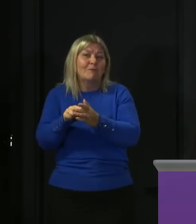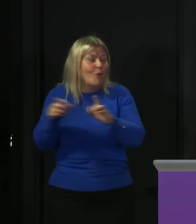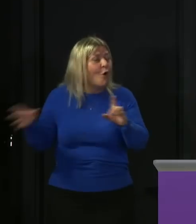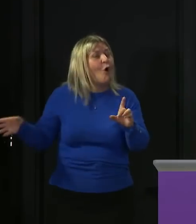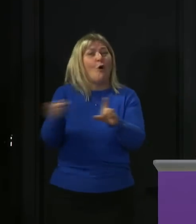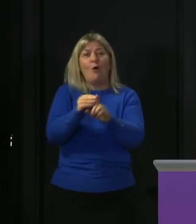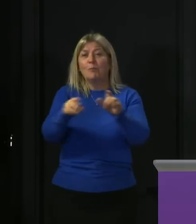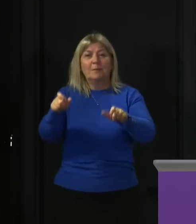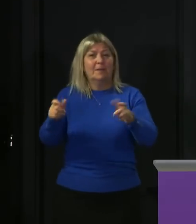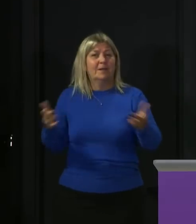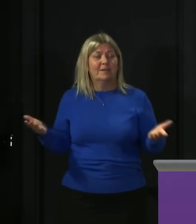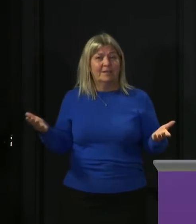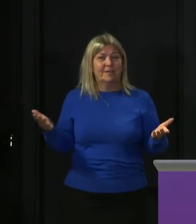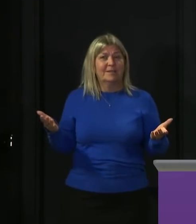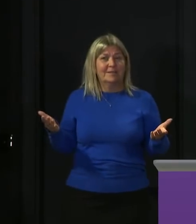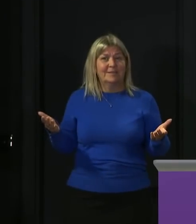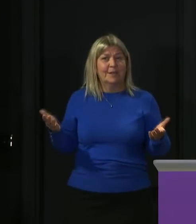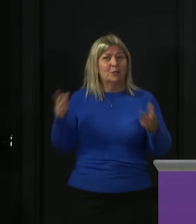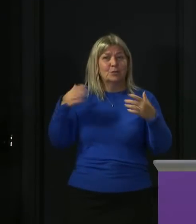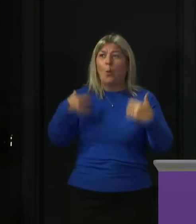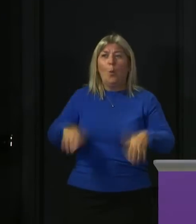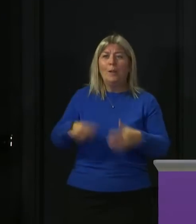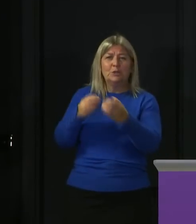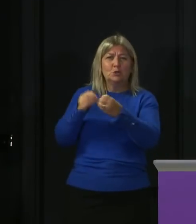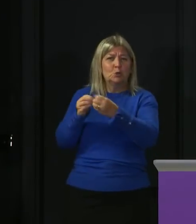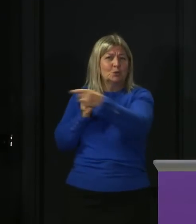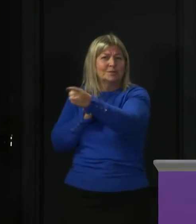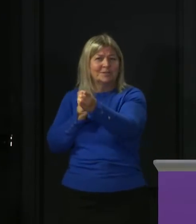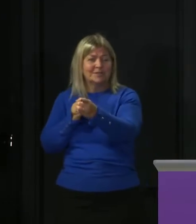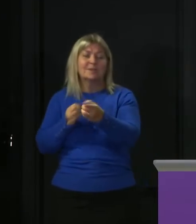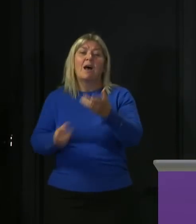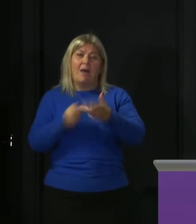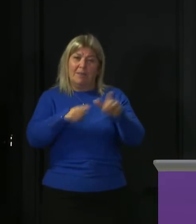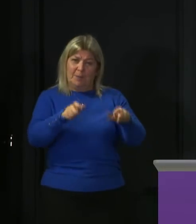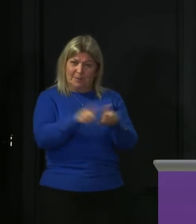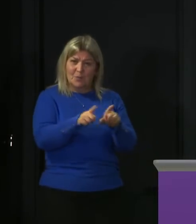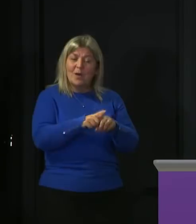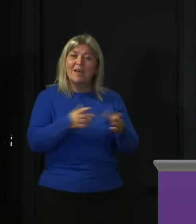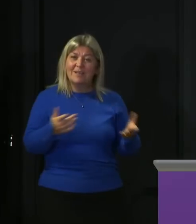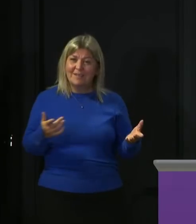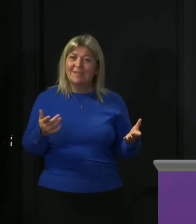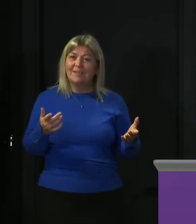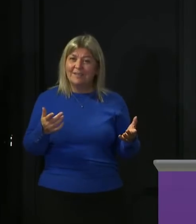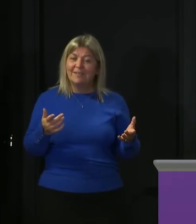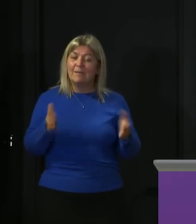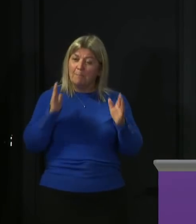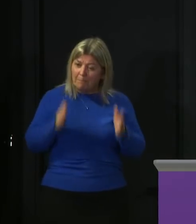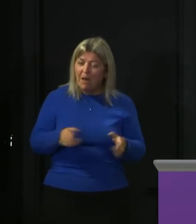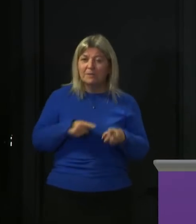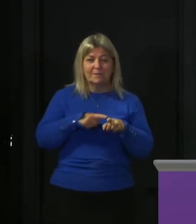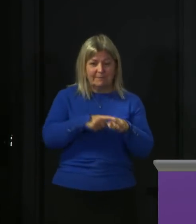point that other people are having to do this as well, and often, the circumstances in which other